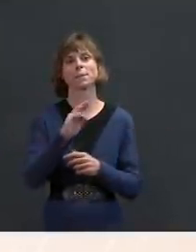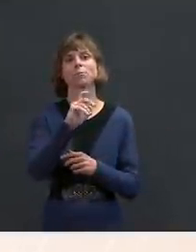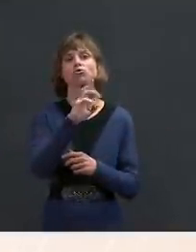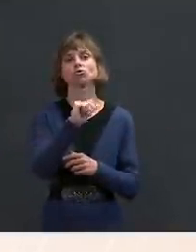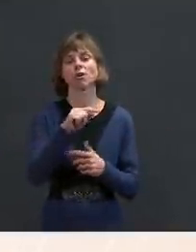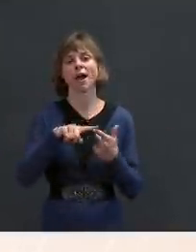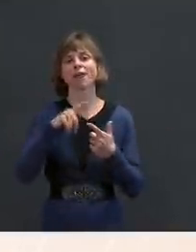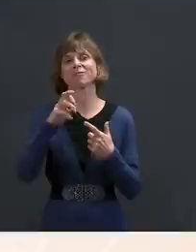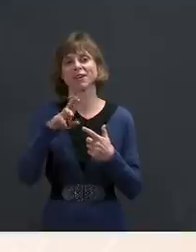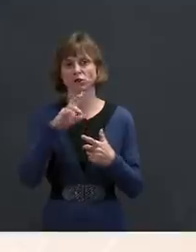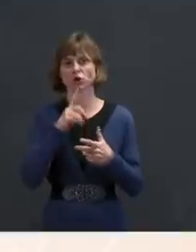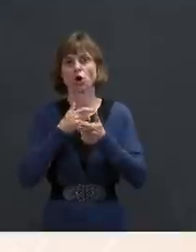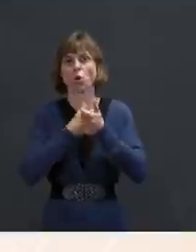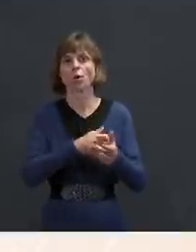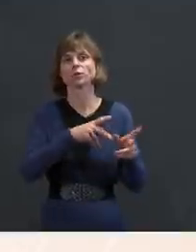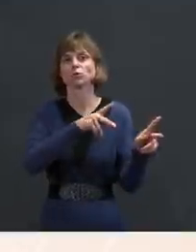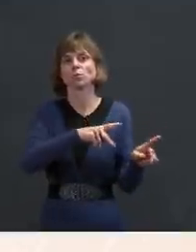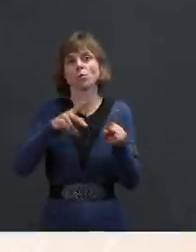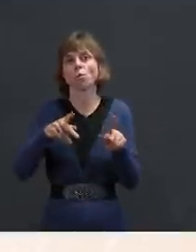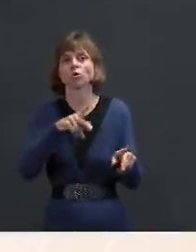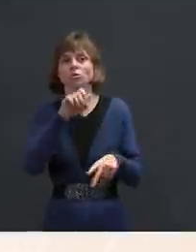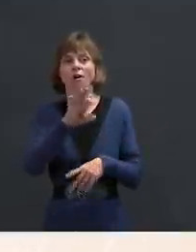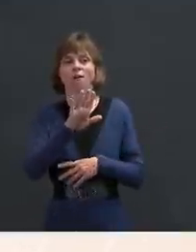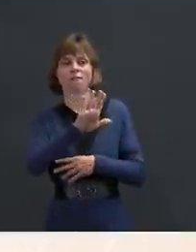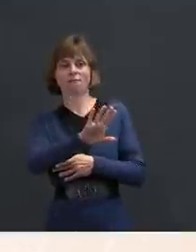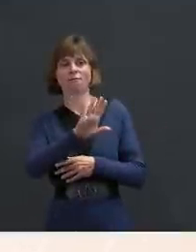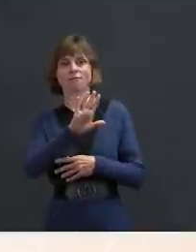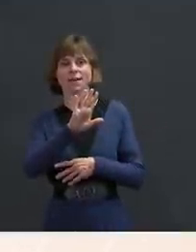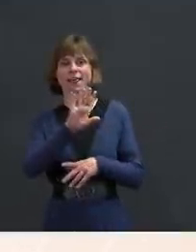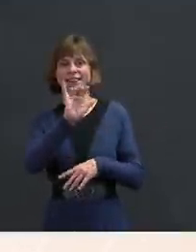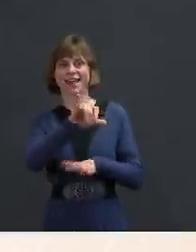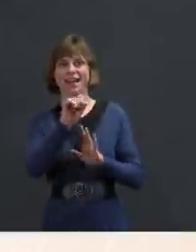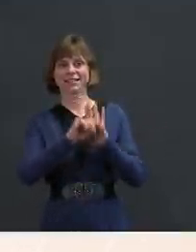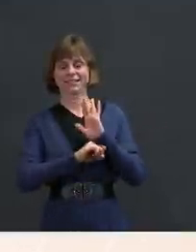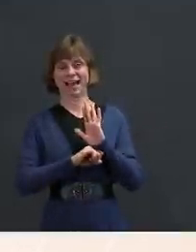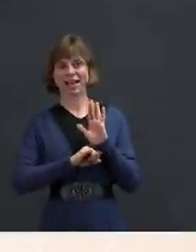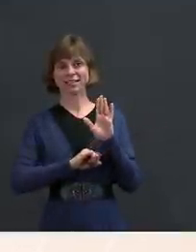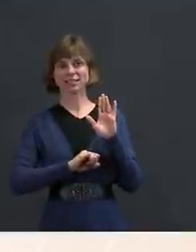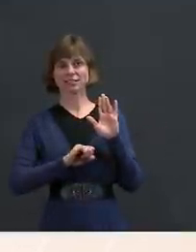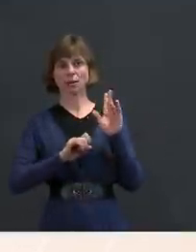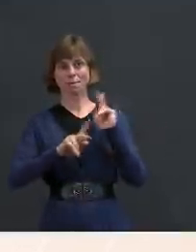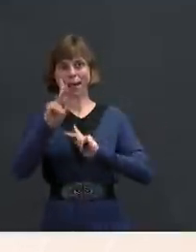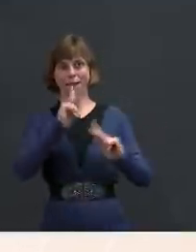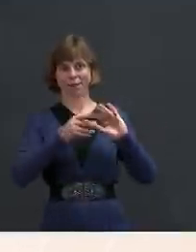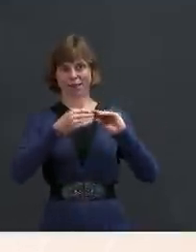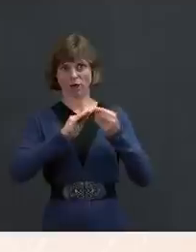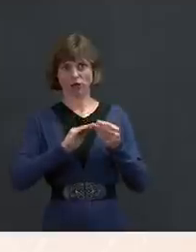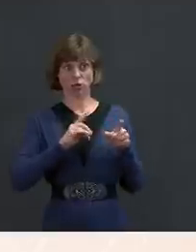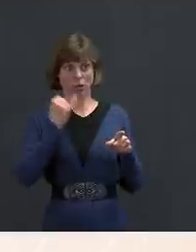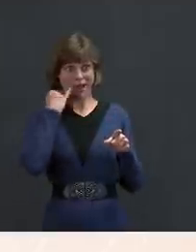and through our federal channels. So if a state makes up 5 percent of the population, it will get 5 percent of the Pfizer allocation,